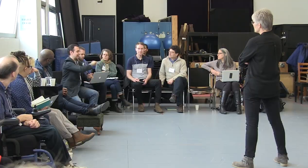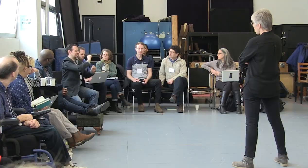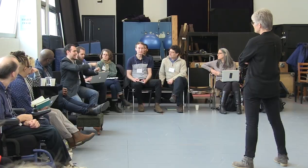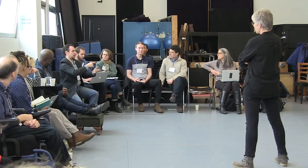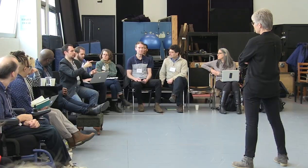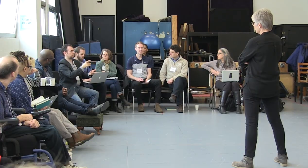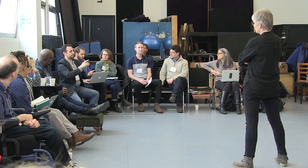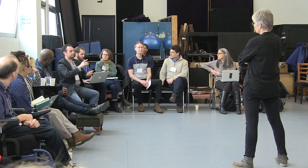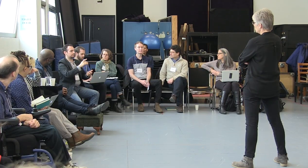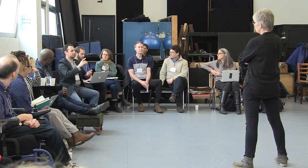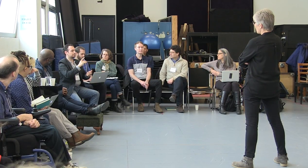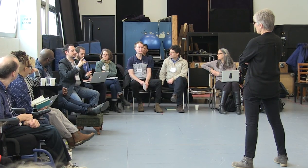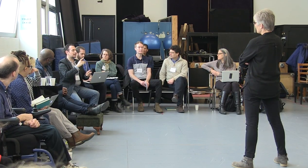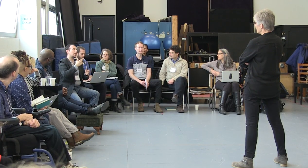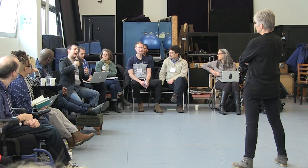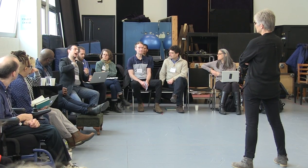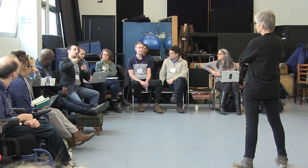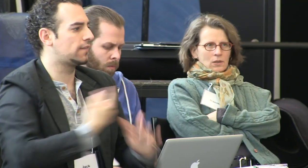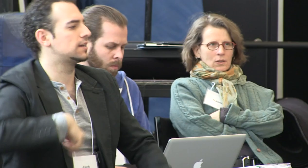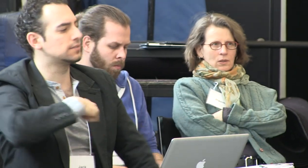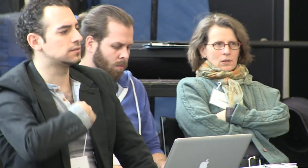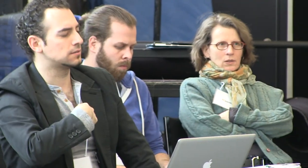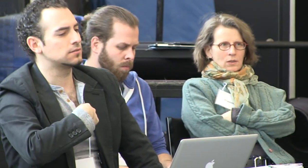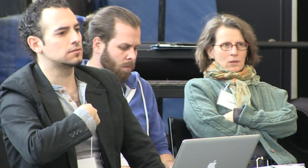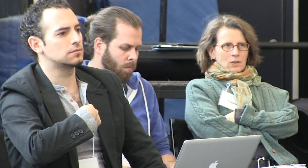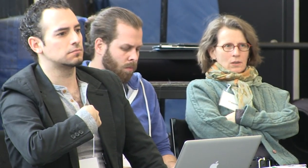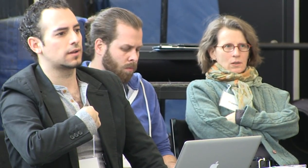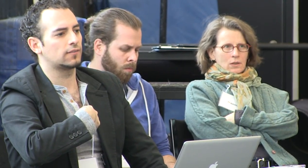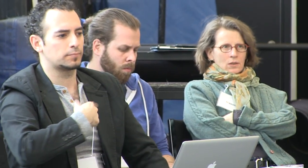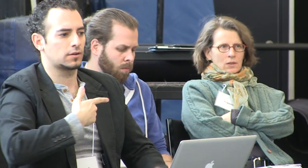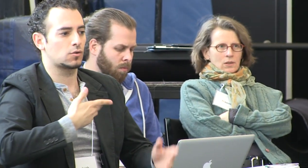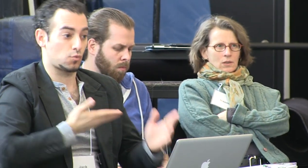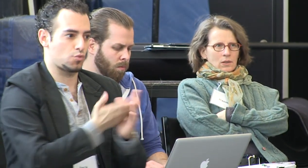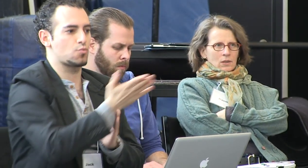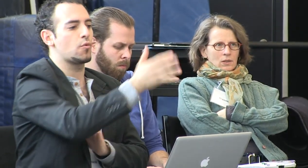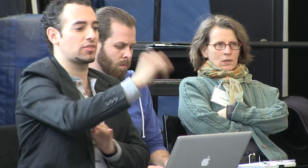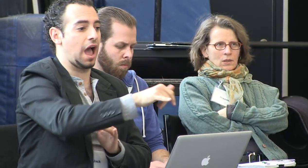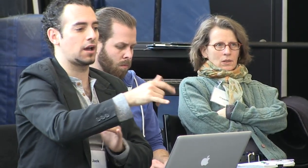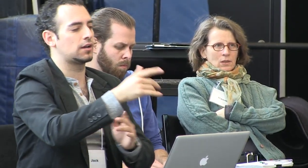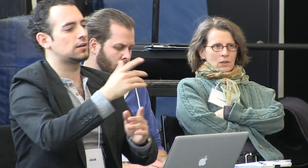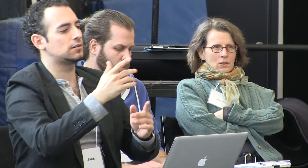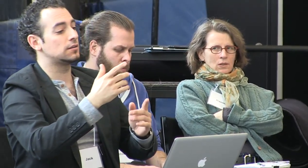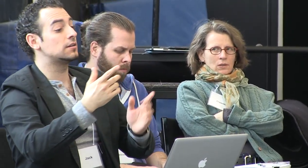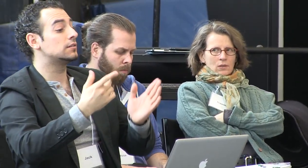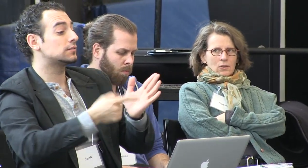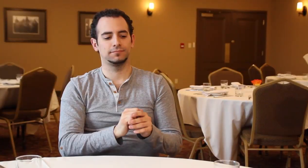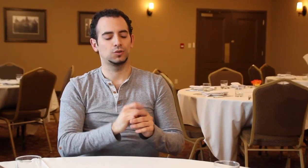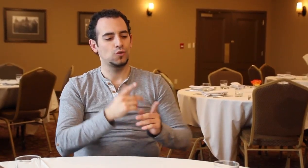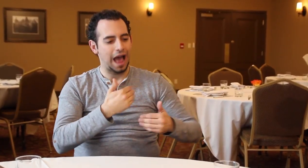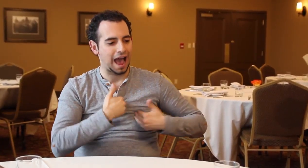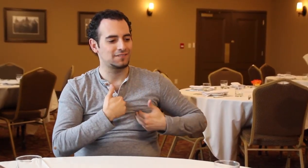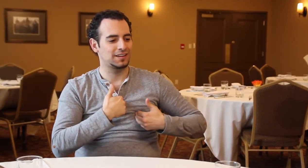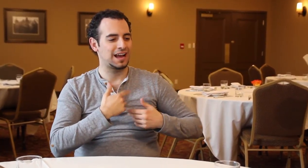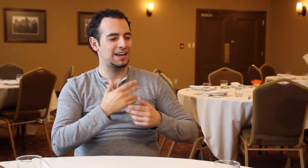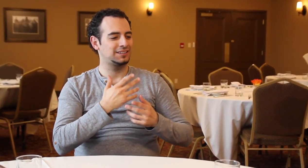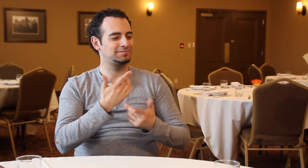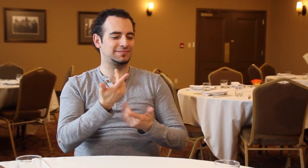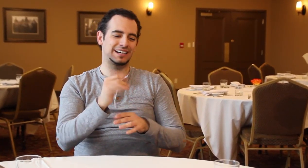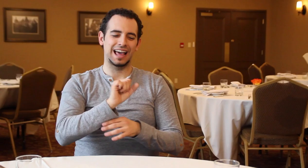Becoming a leader requires a lot of patience I think. You need to be able to communicate effectively with people